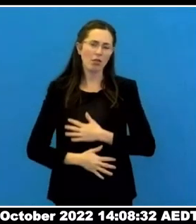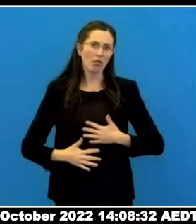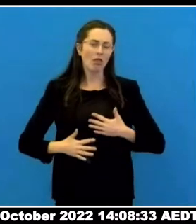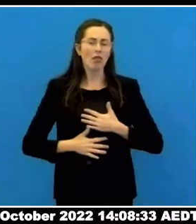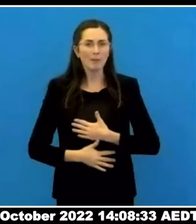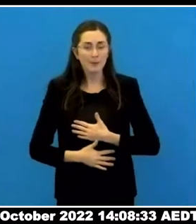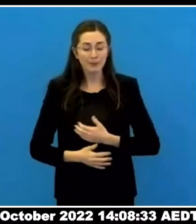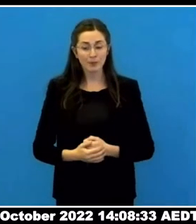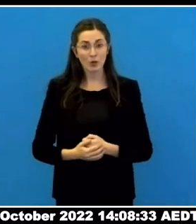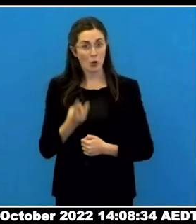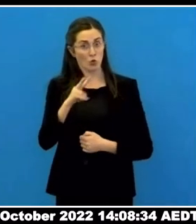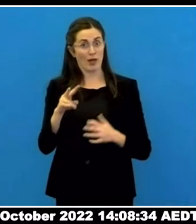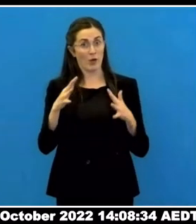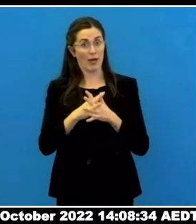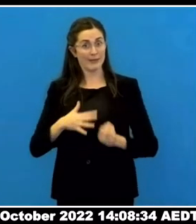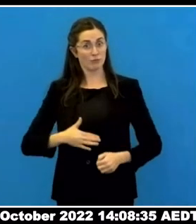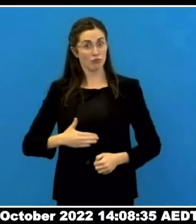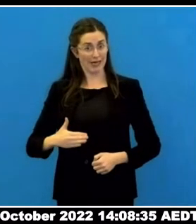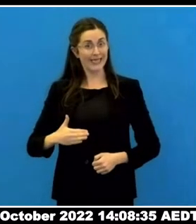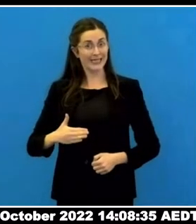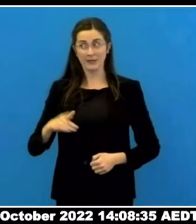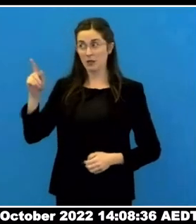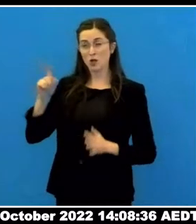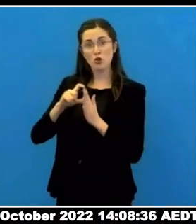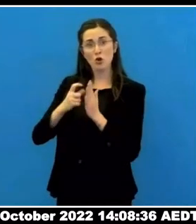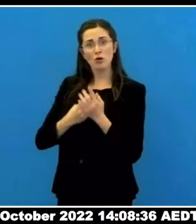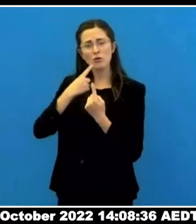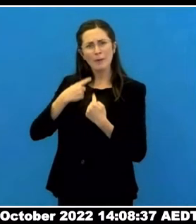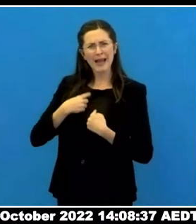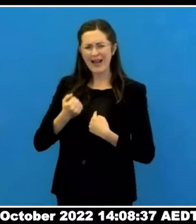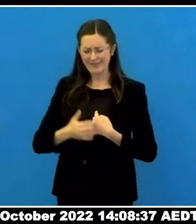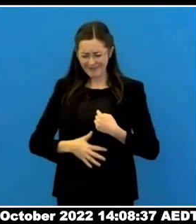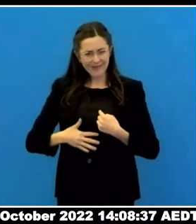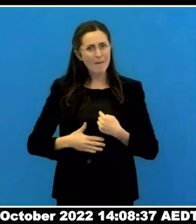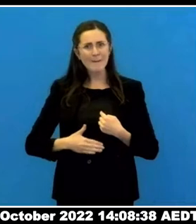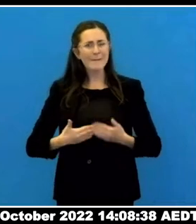At 20 weeks, the doctors told me that there was a problem with my baby